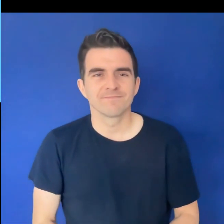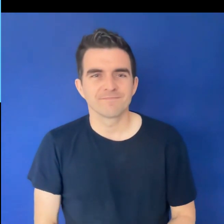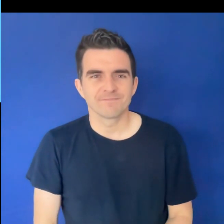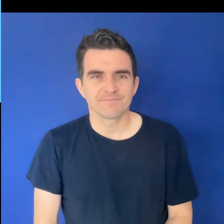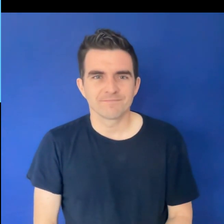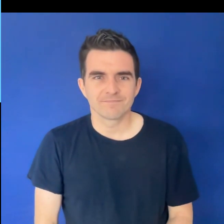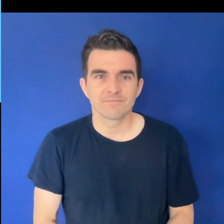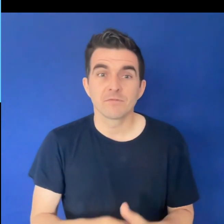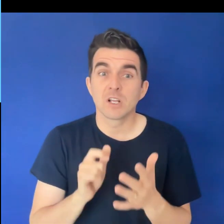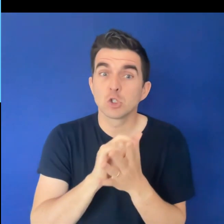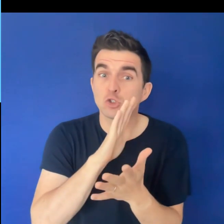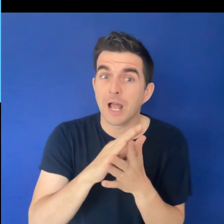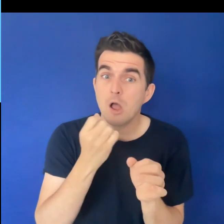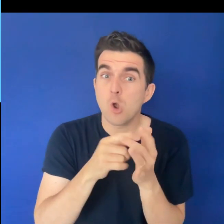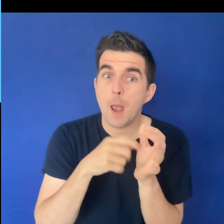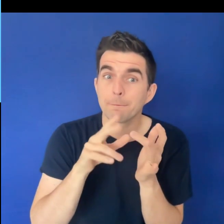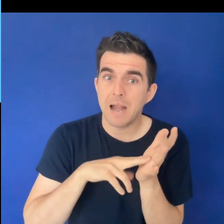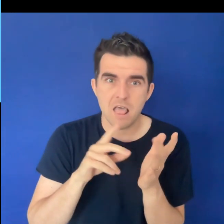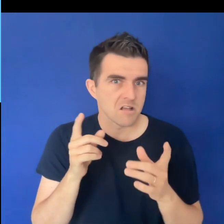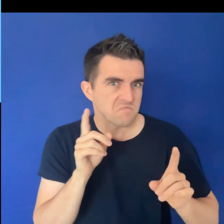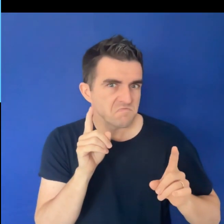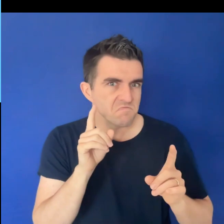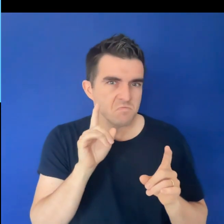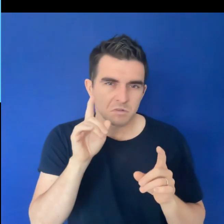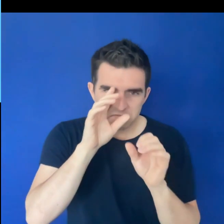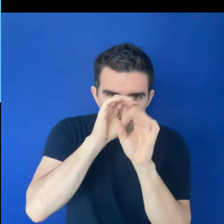Trash Goblin. What kind of Goblin do you want to be?